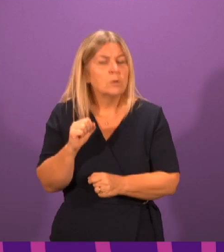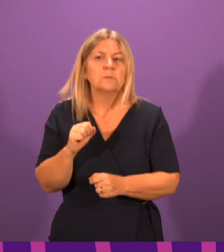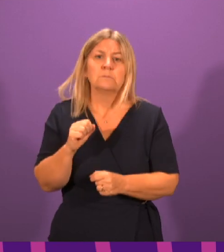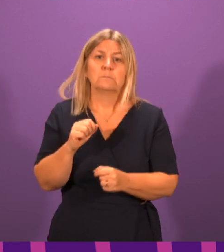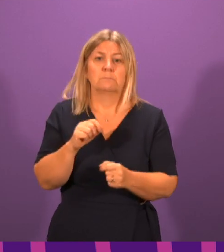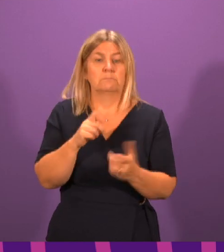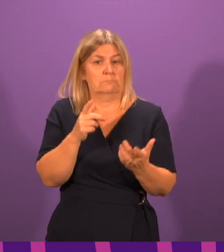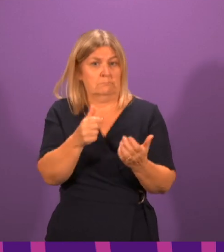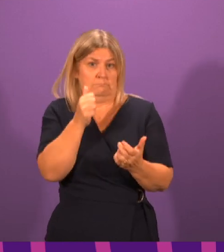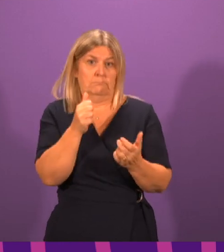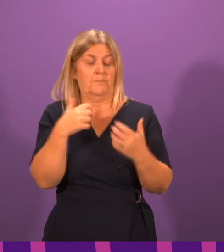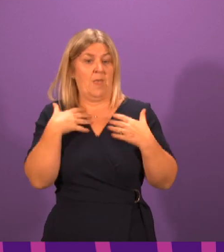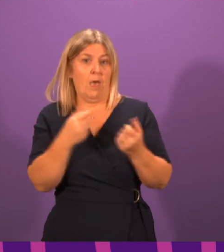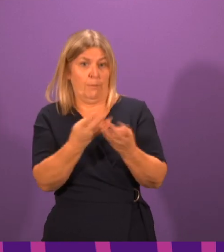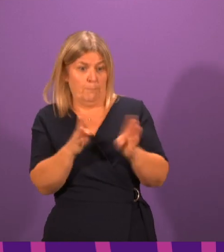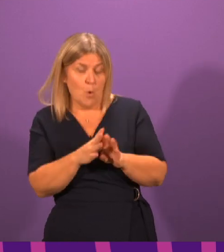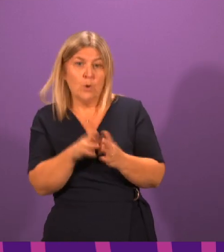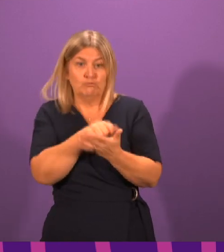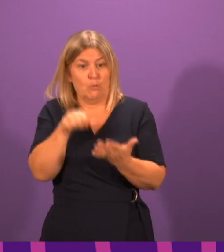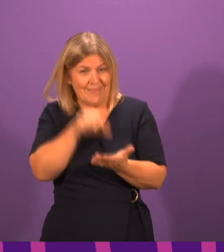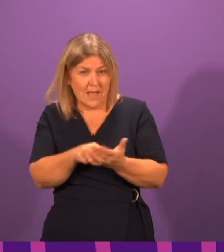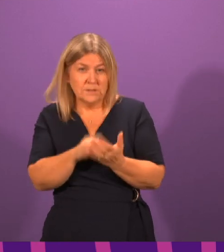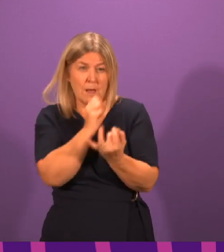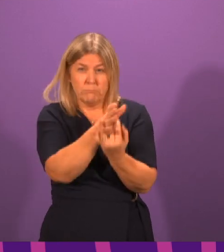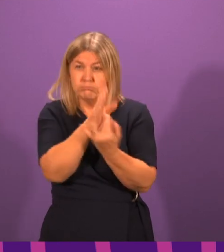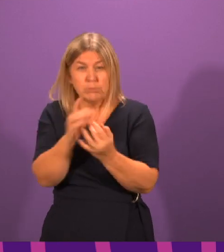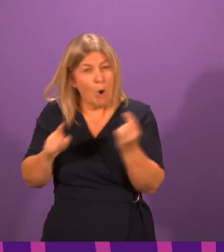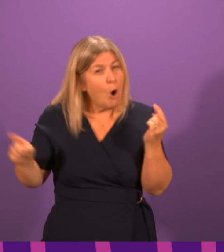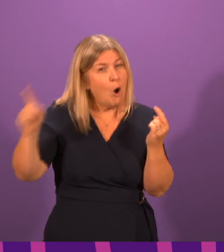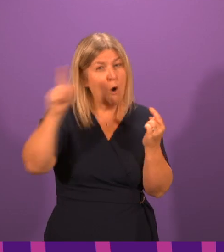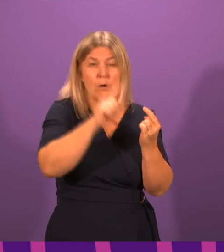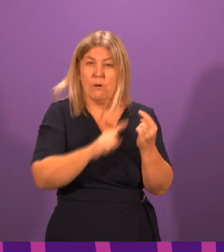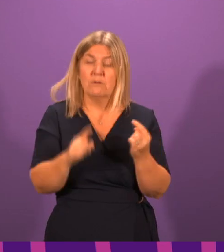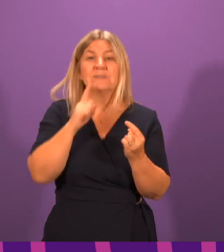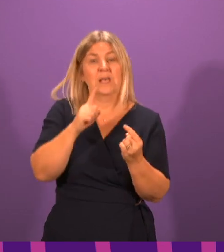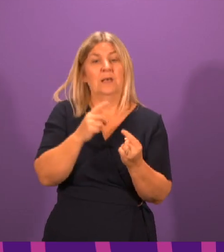and their integration authority partners to confirm the provision of more than £78 million